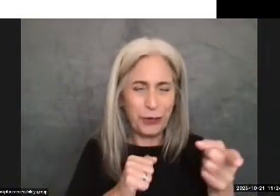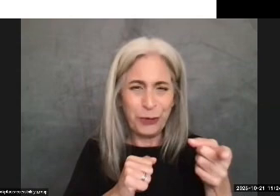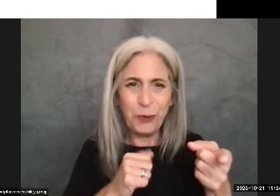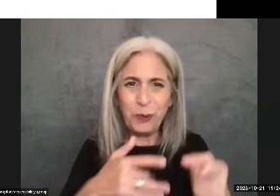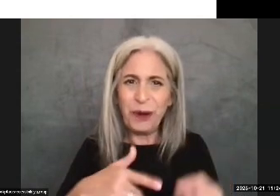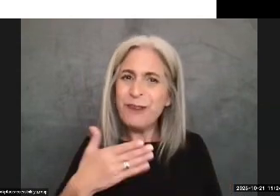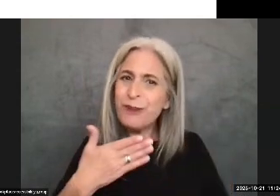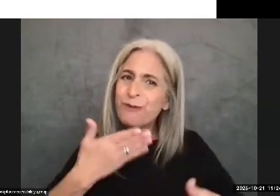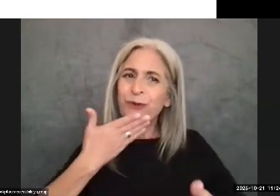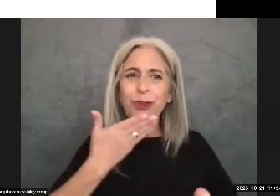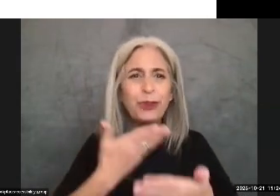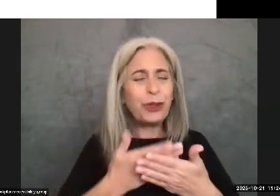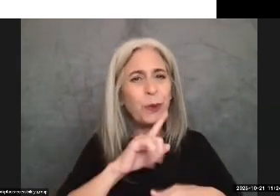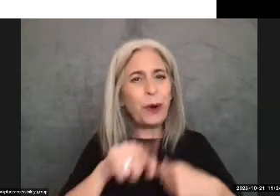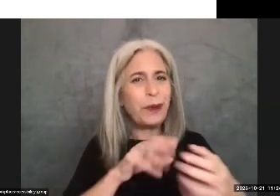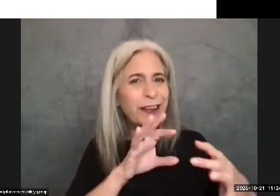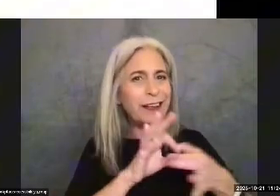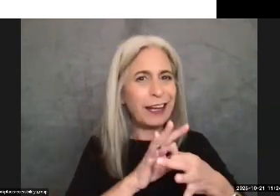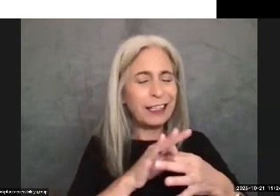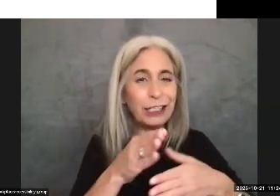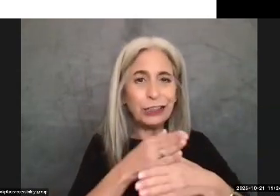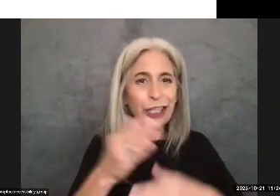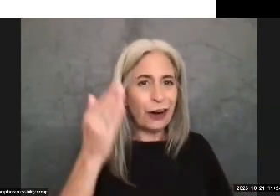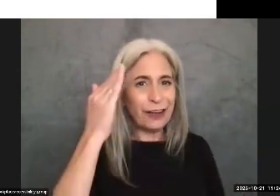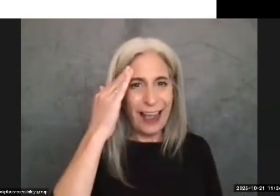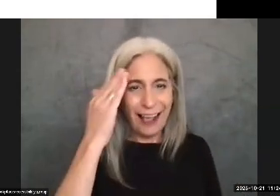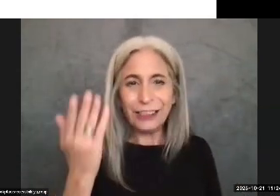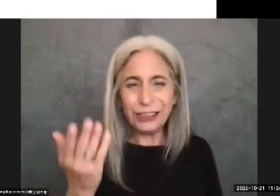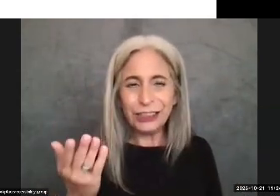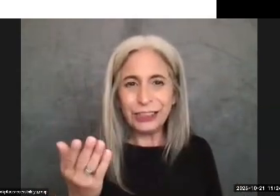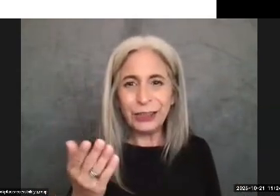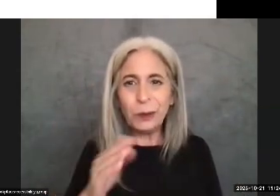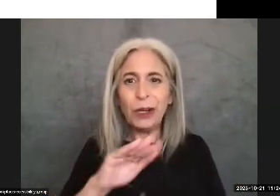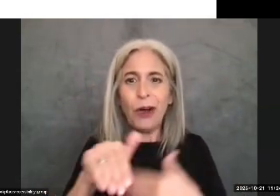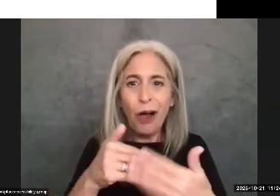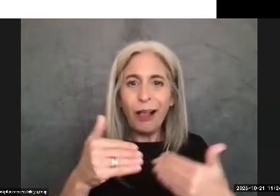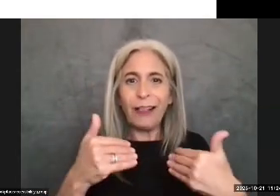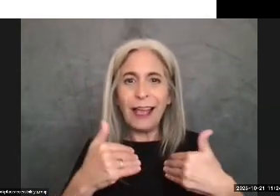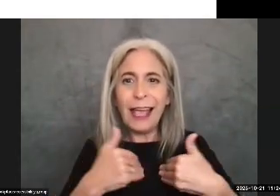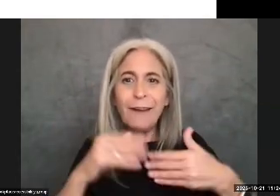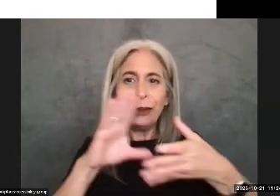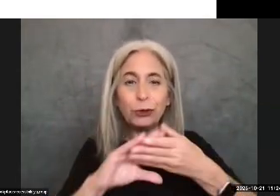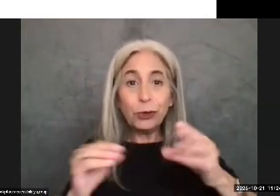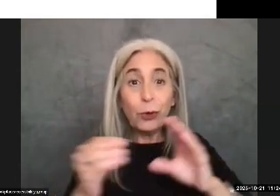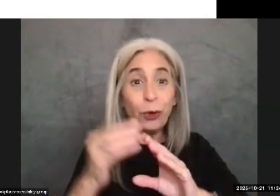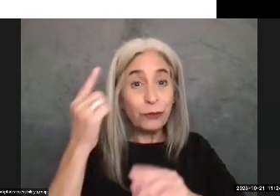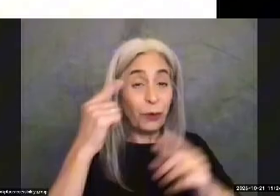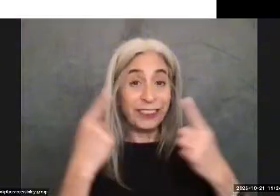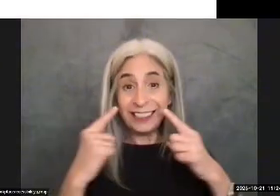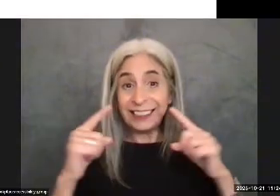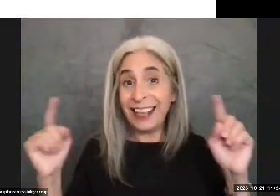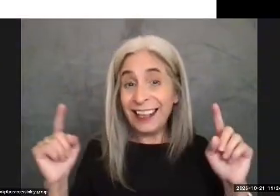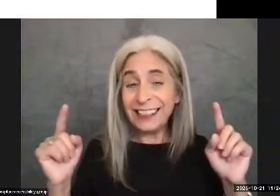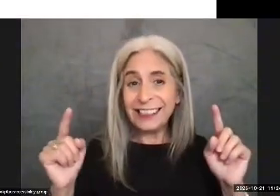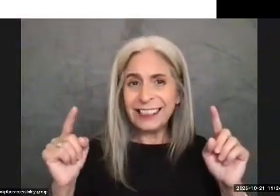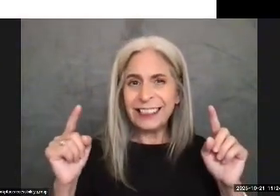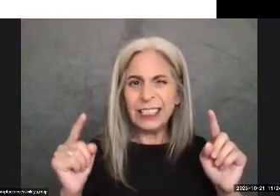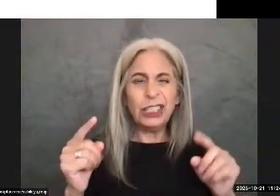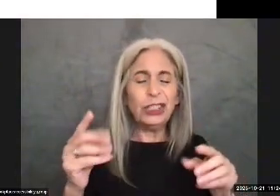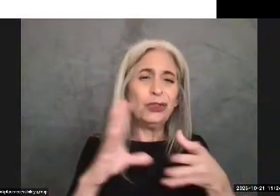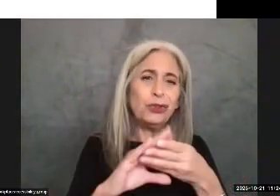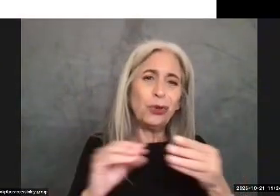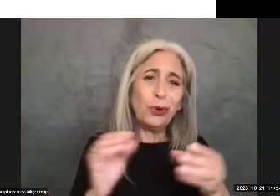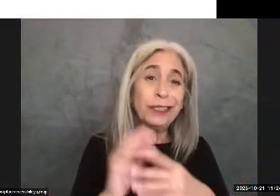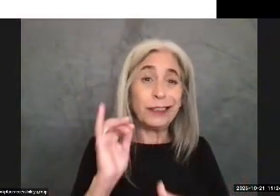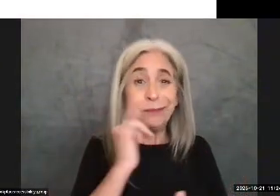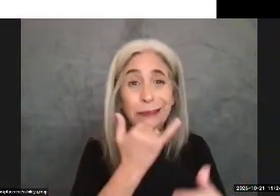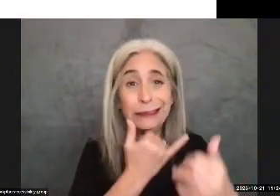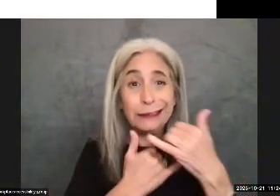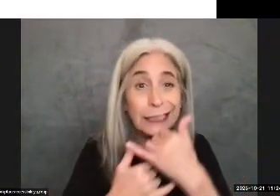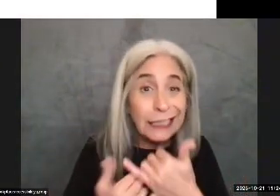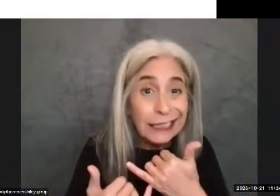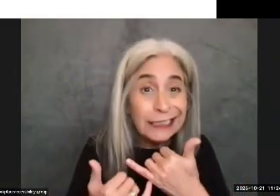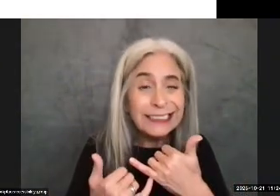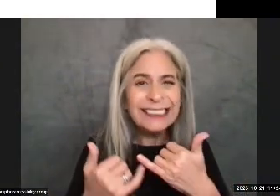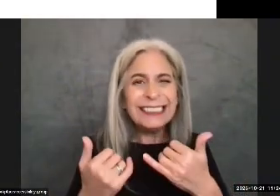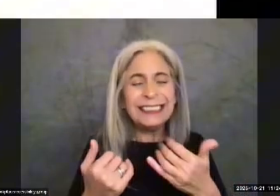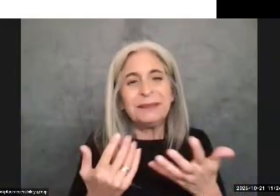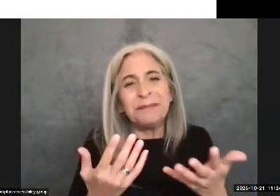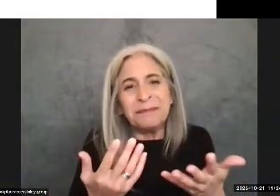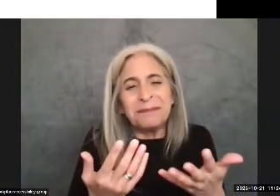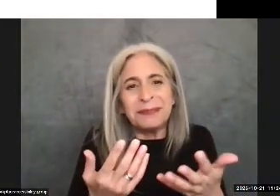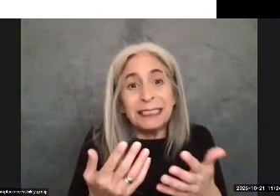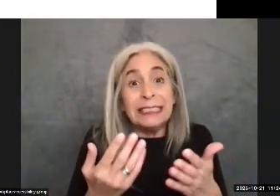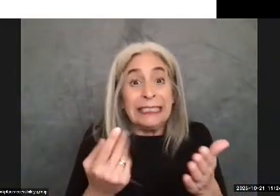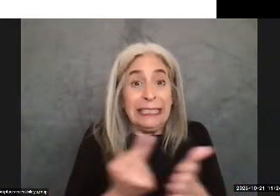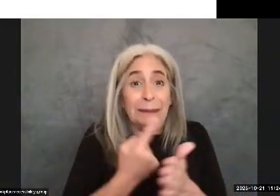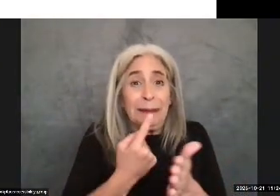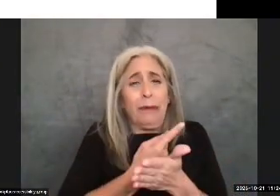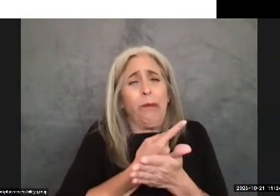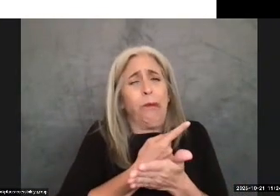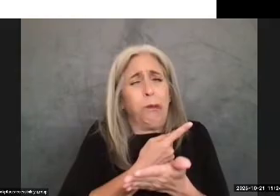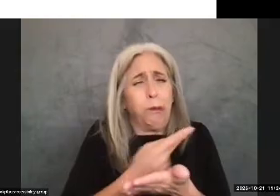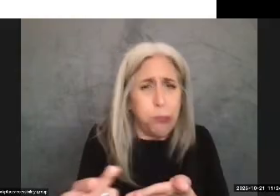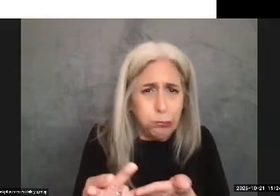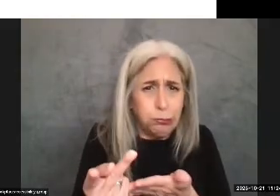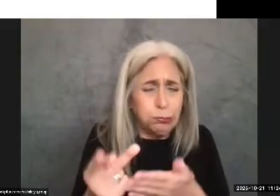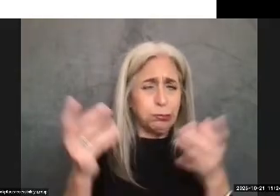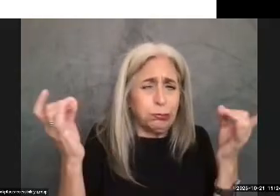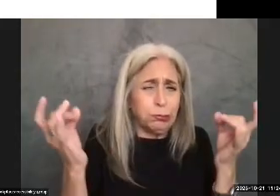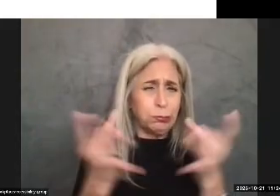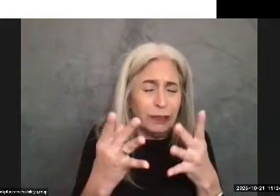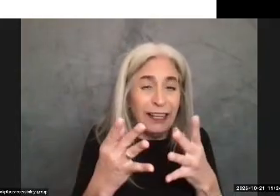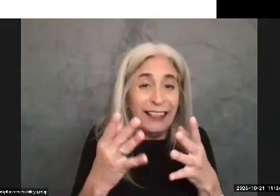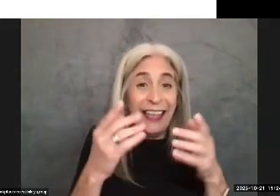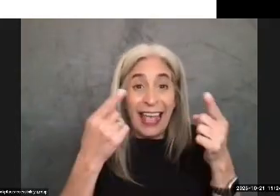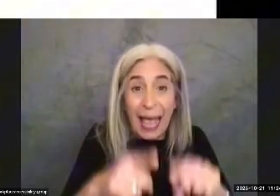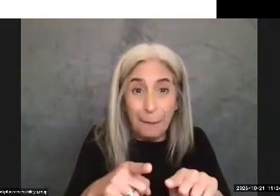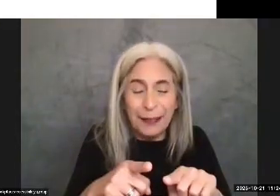Kathleen DeForest: We feel good when we can connect with others and we share our knowledge. We all have stories of success, we all have stories of mistakes, there's probably a couple of really epic failures that are along the way as well.